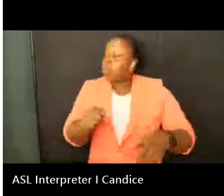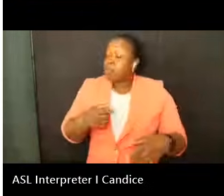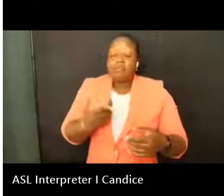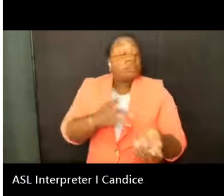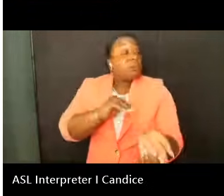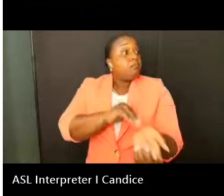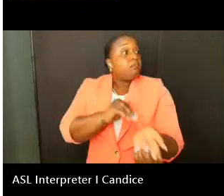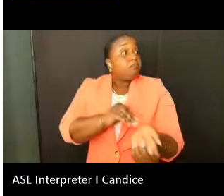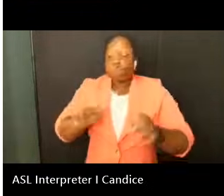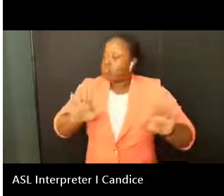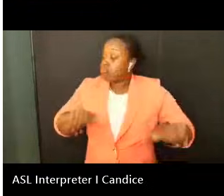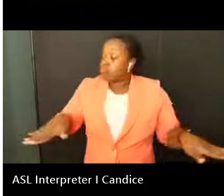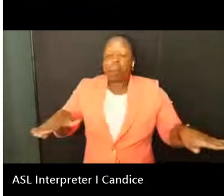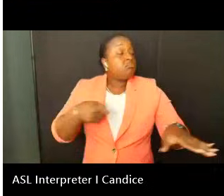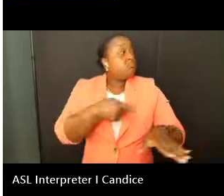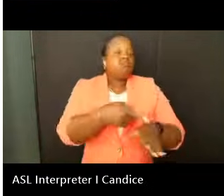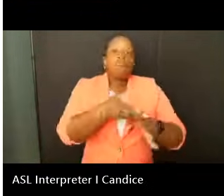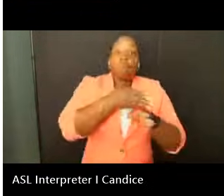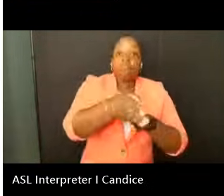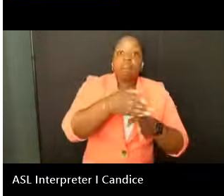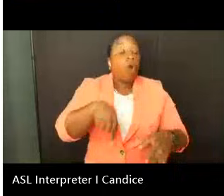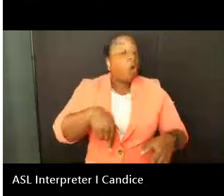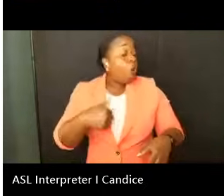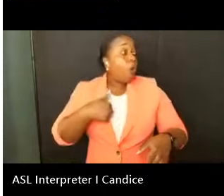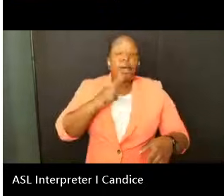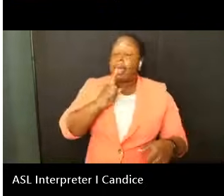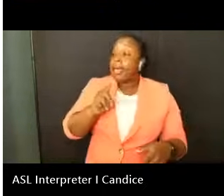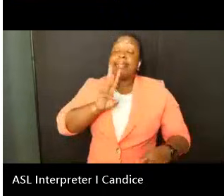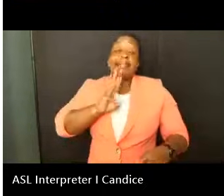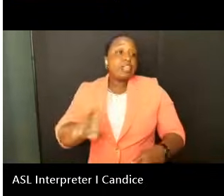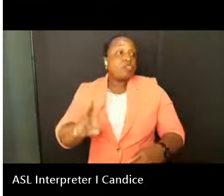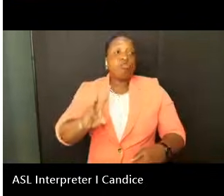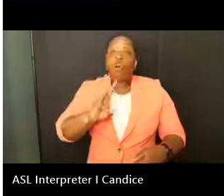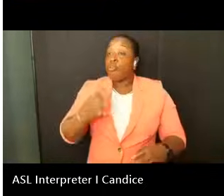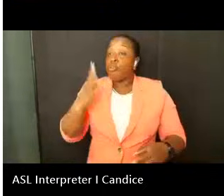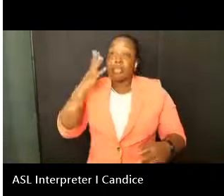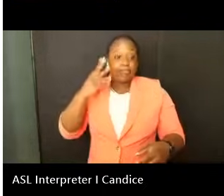stroke but has never experienced any of the things on the right hand side of this screen,